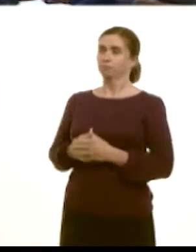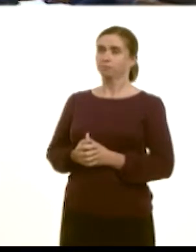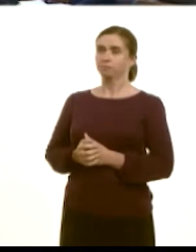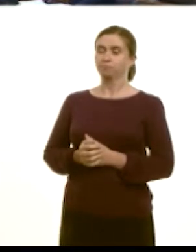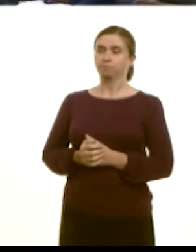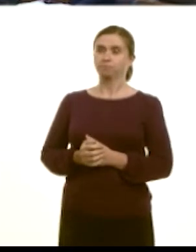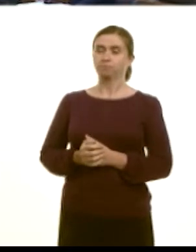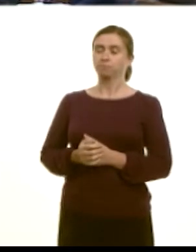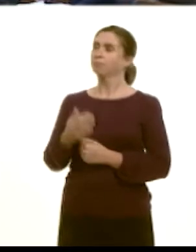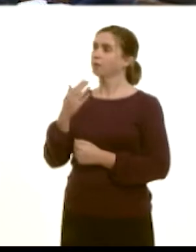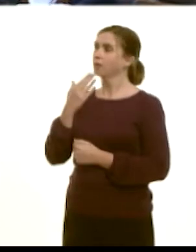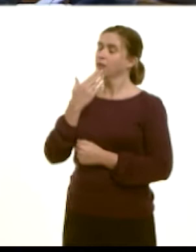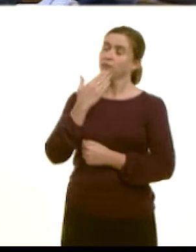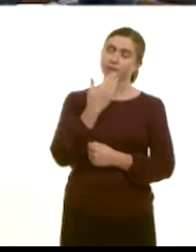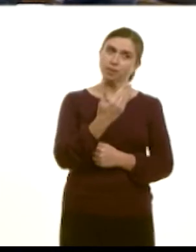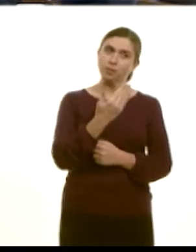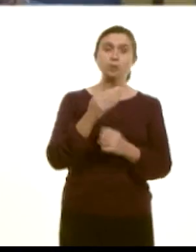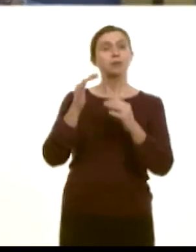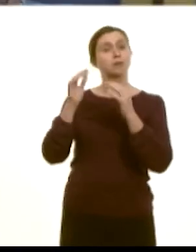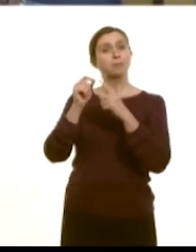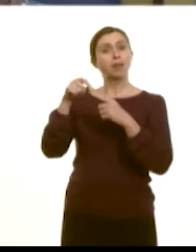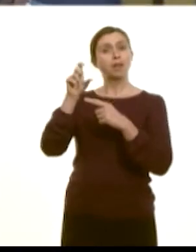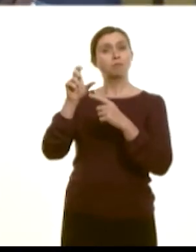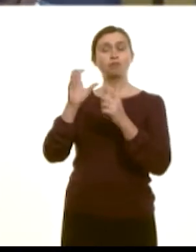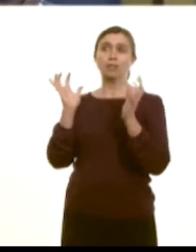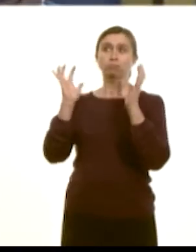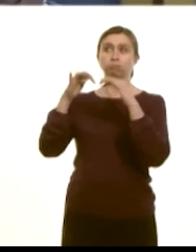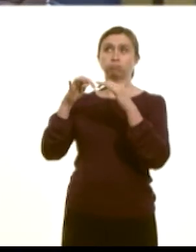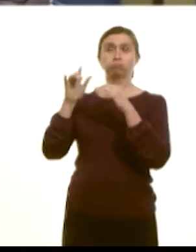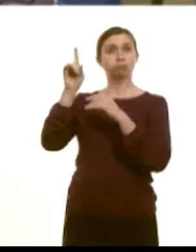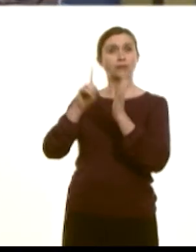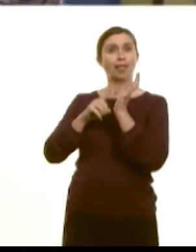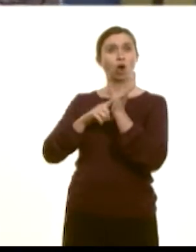At a fringe meeting of the Plaid Cymru conference in Llangollen a week ago, two of the Welsh